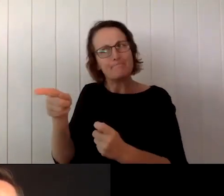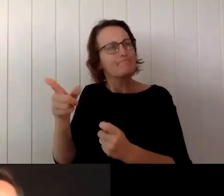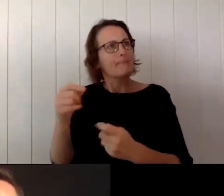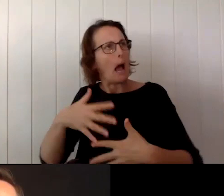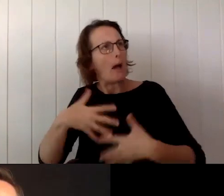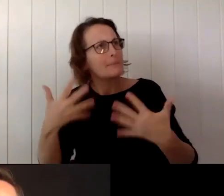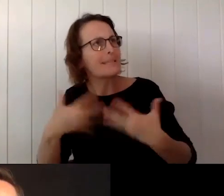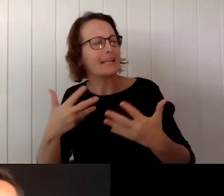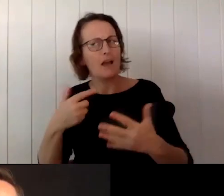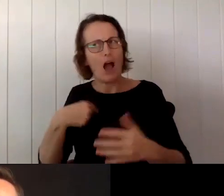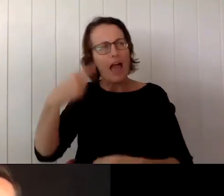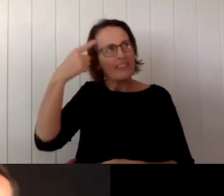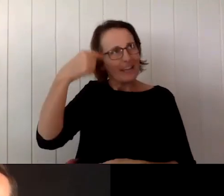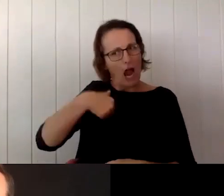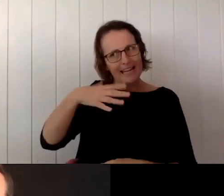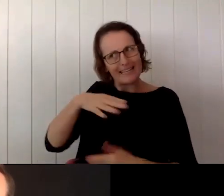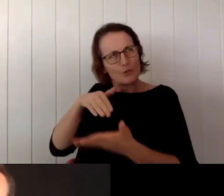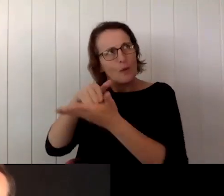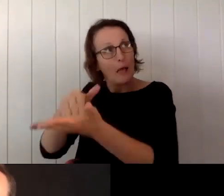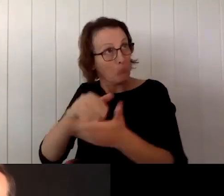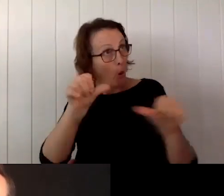need to do, and this is what I need from you so that we can serve our